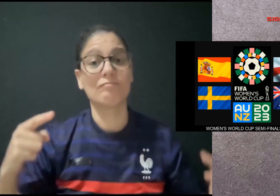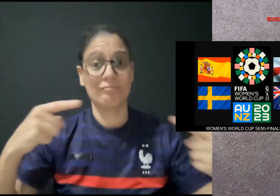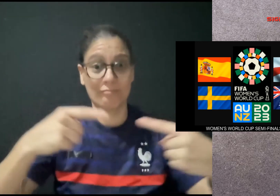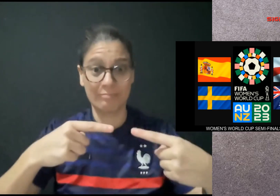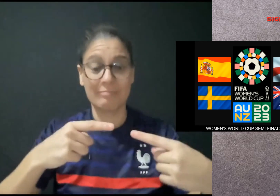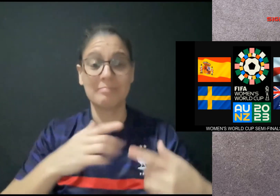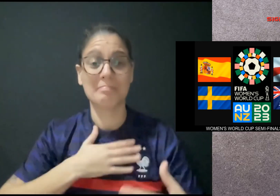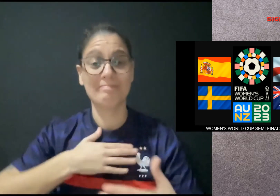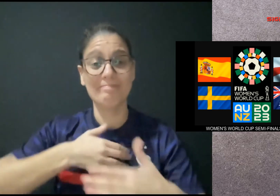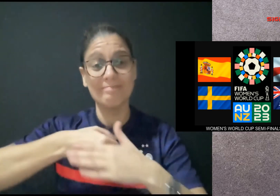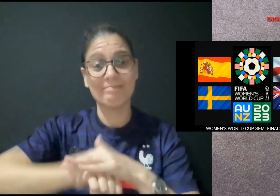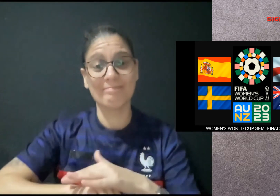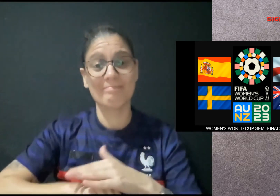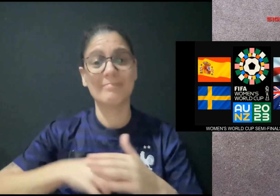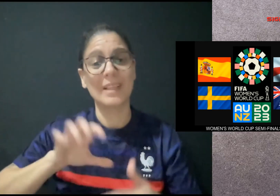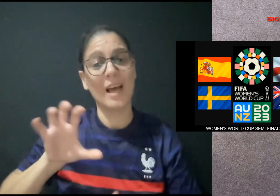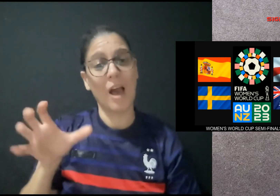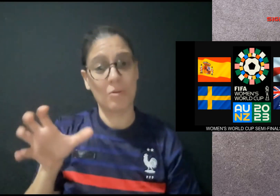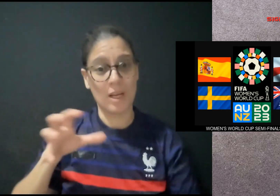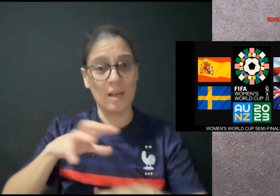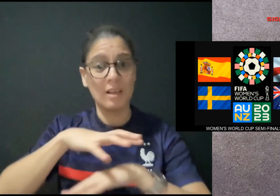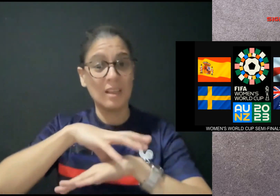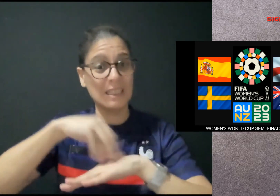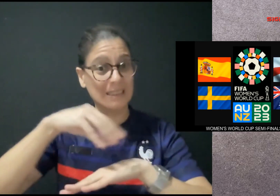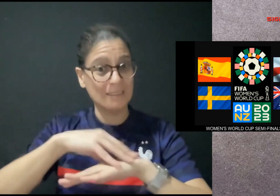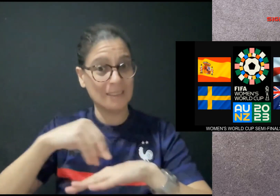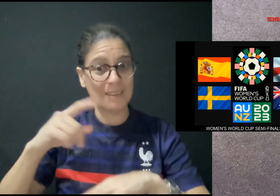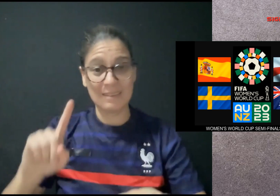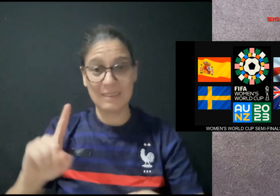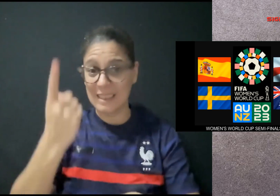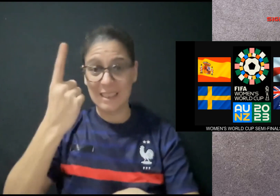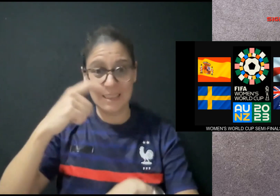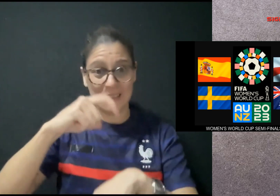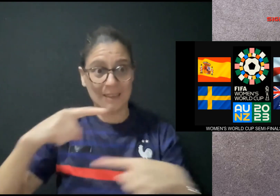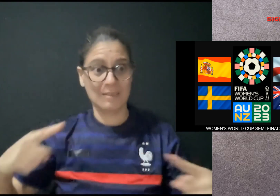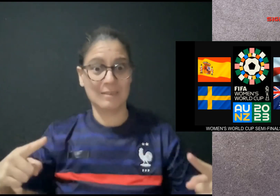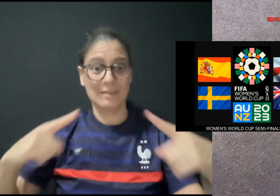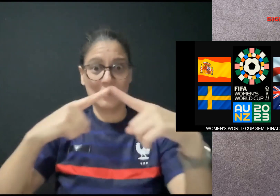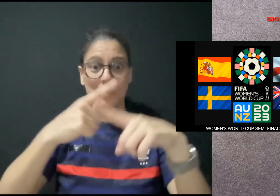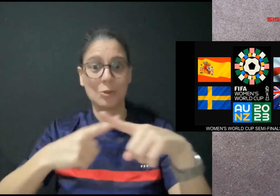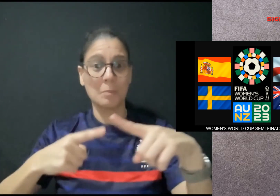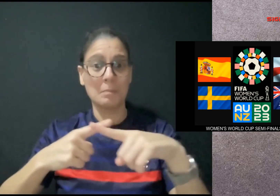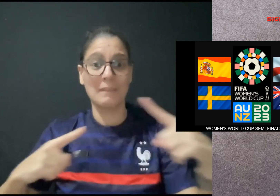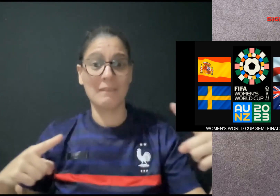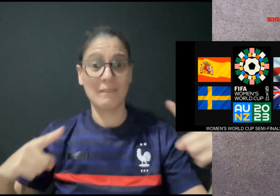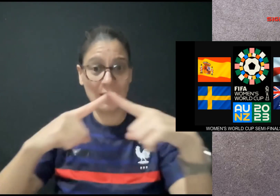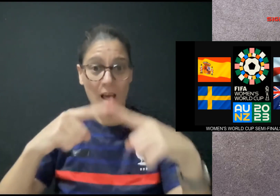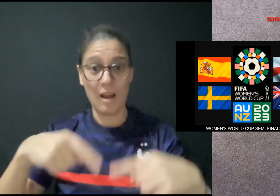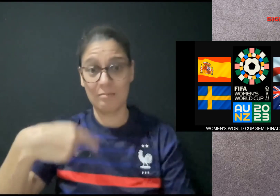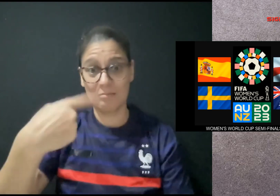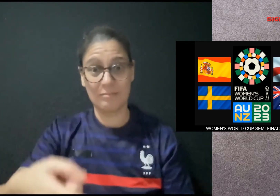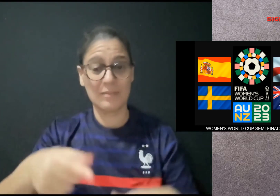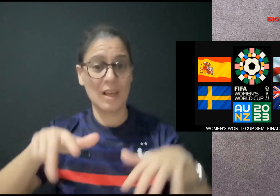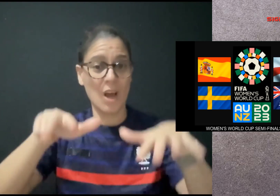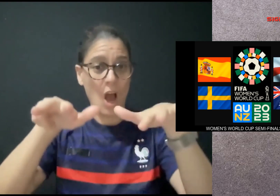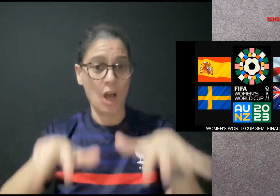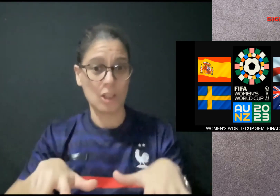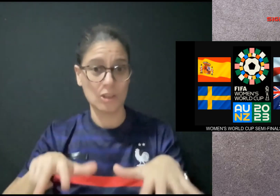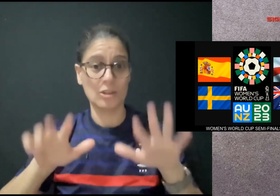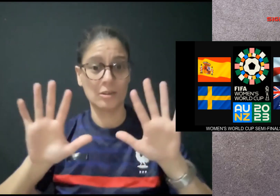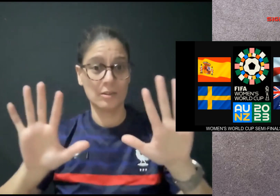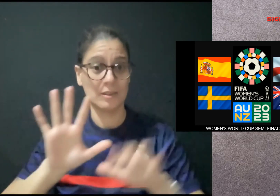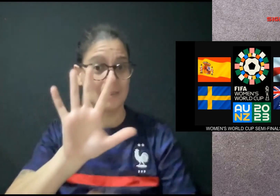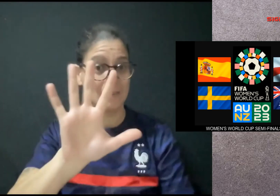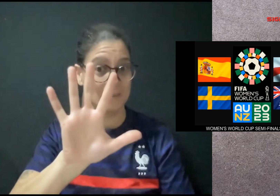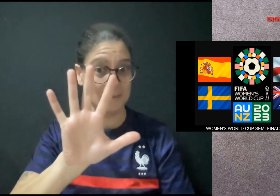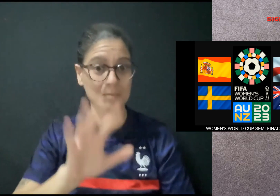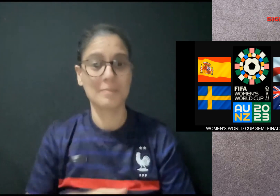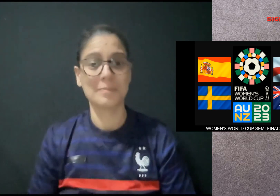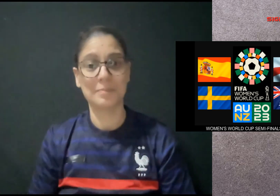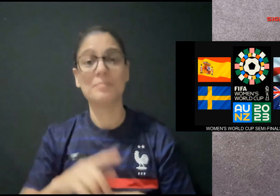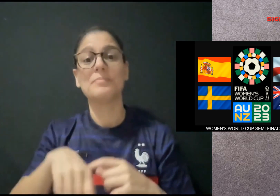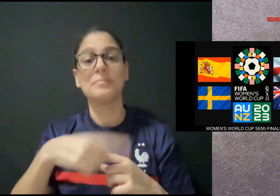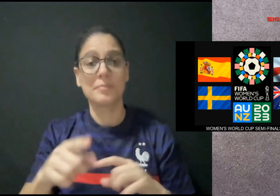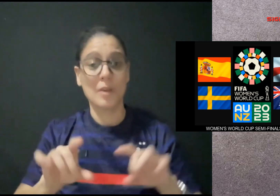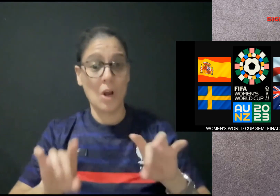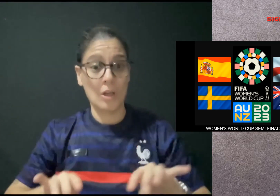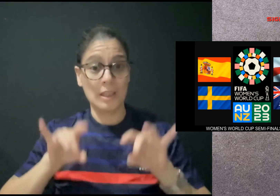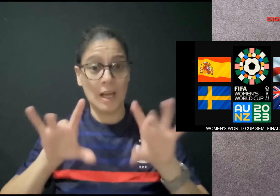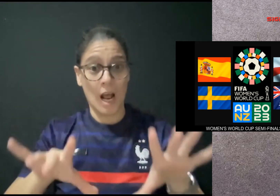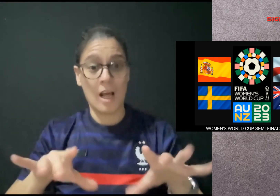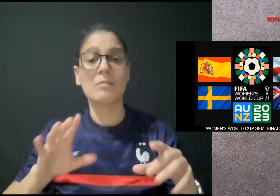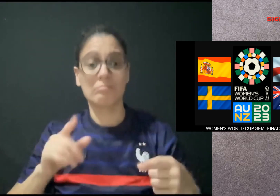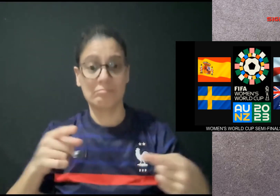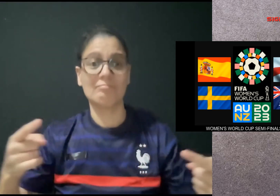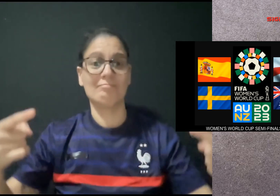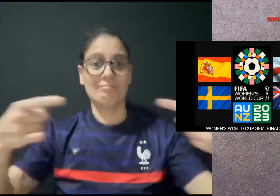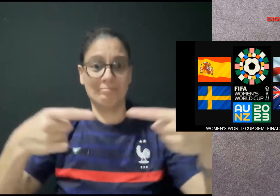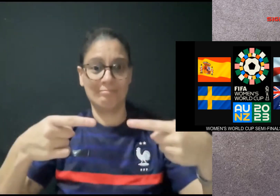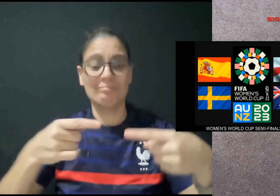Spain will face my birth country Sweden in the first semifinal on August 15 then Australia